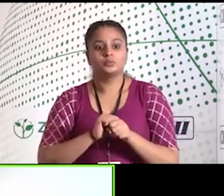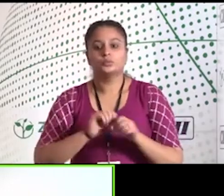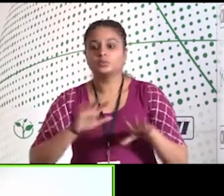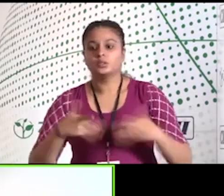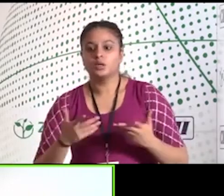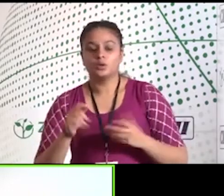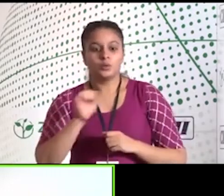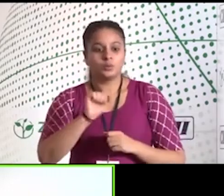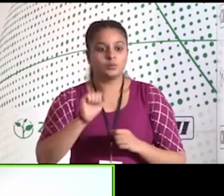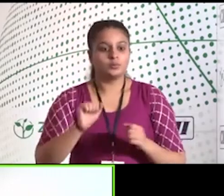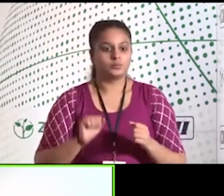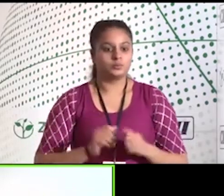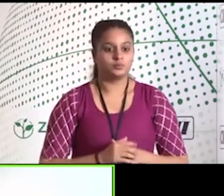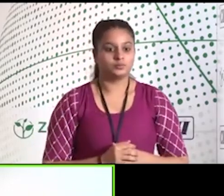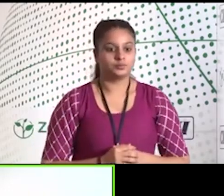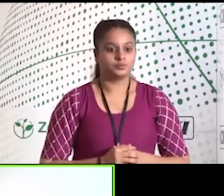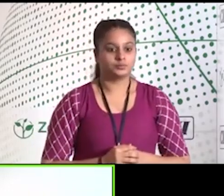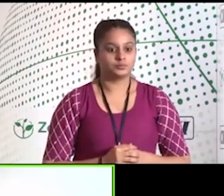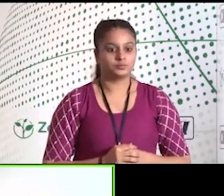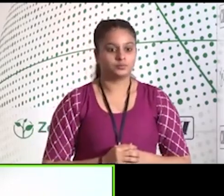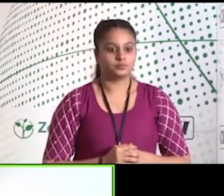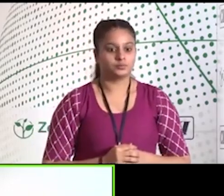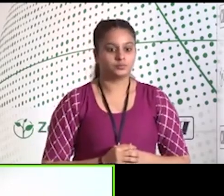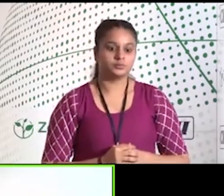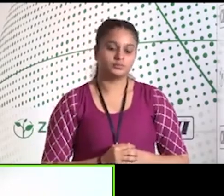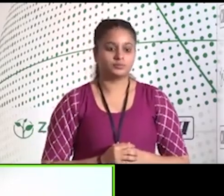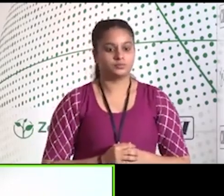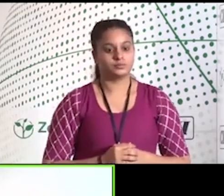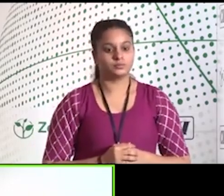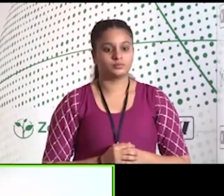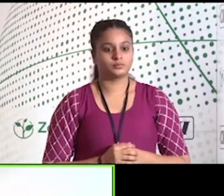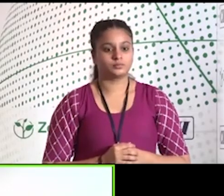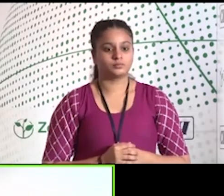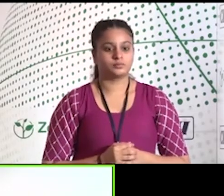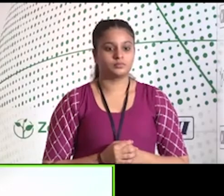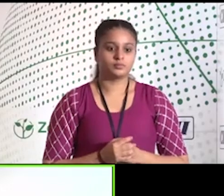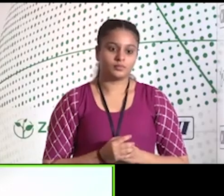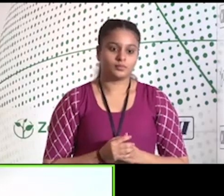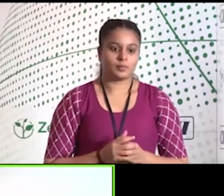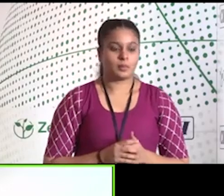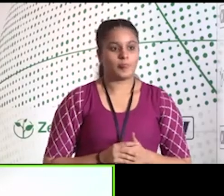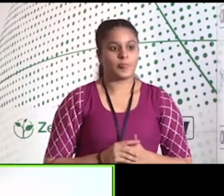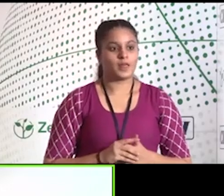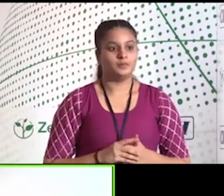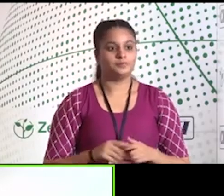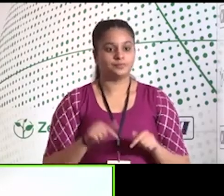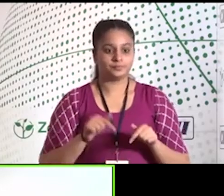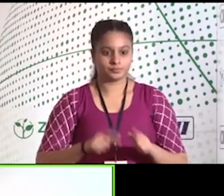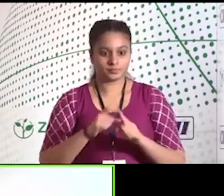the online platform you need our ideas, you need all pending kind of designs. You need to have the